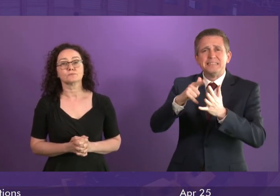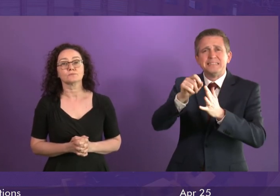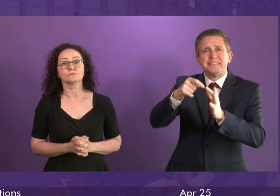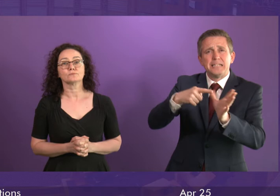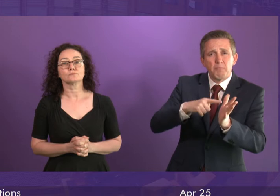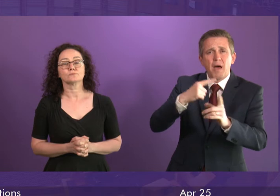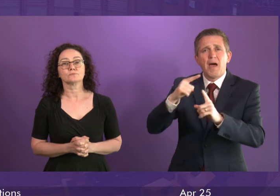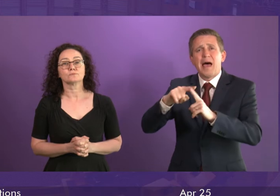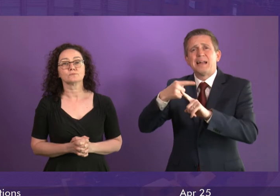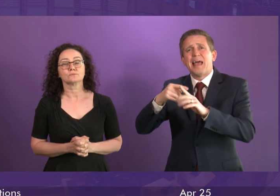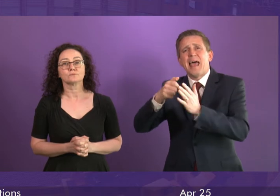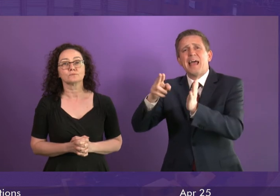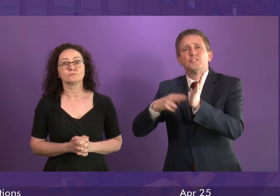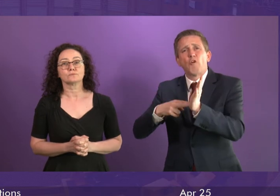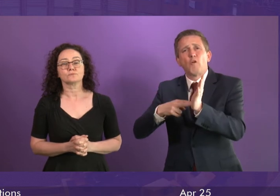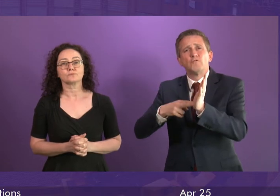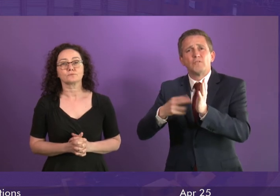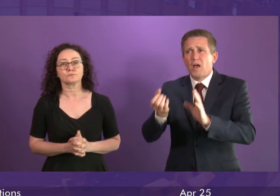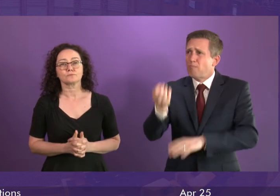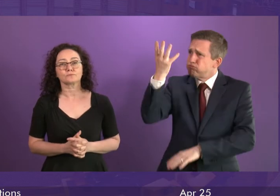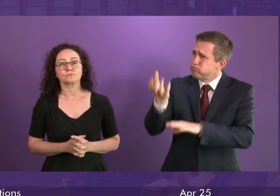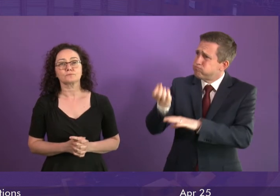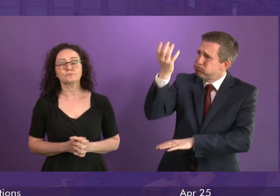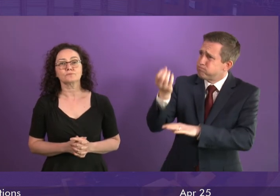Environment Protection Agency and ExxonMobil on the composition of the emissions should